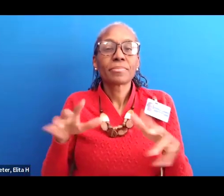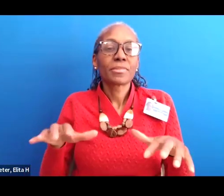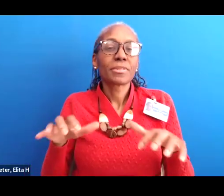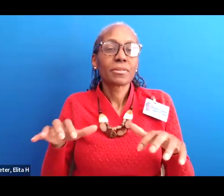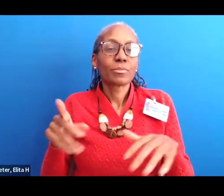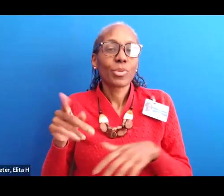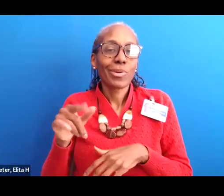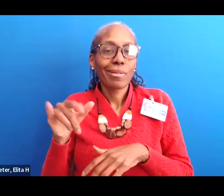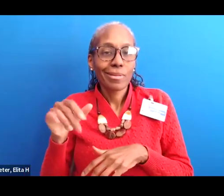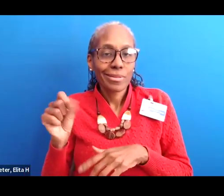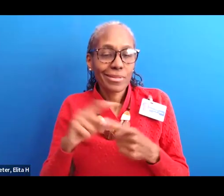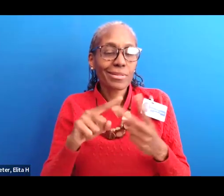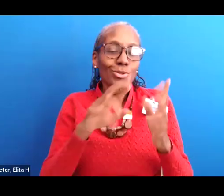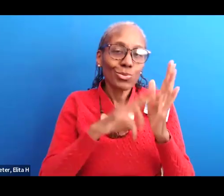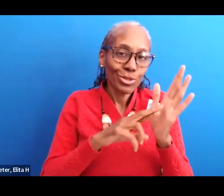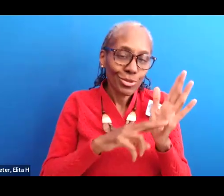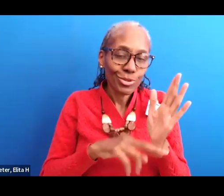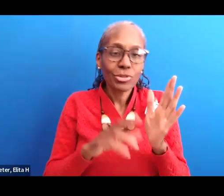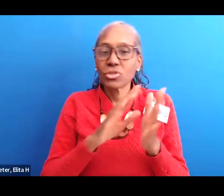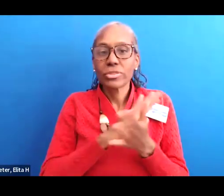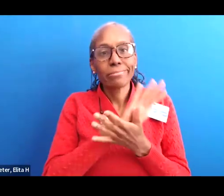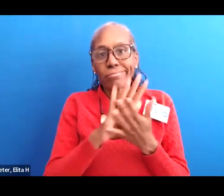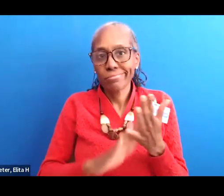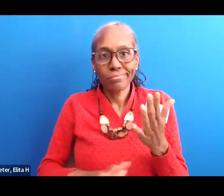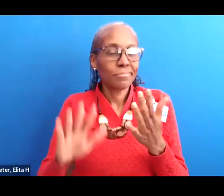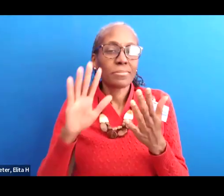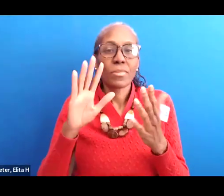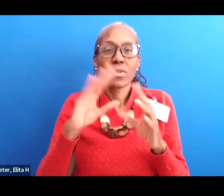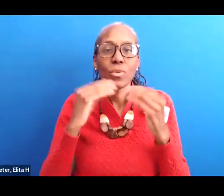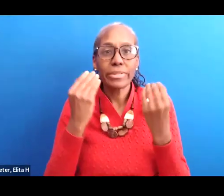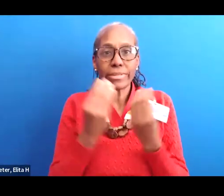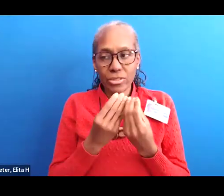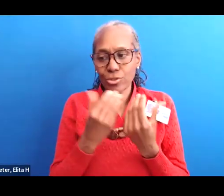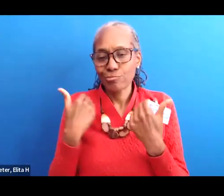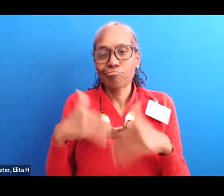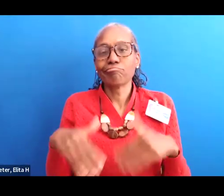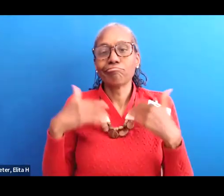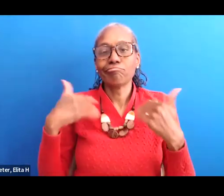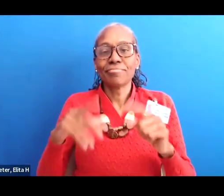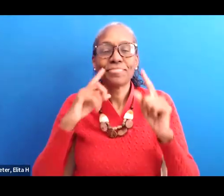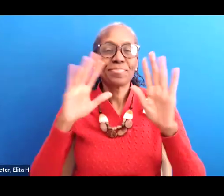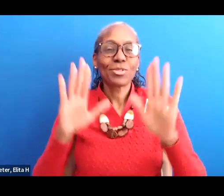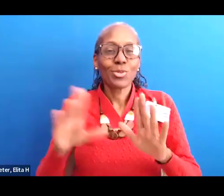research and just the whole organization and everything. They're just wonderful people all together.